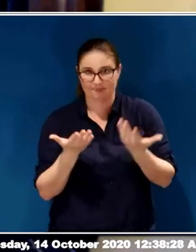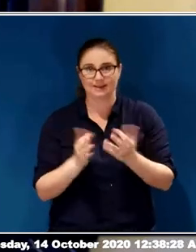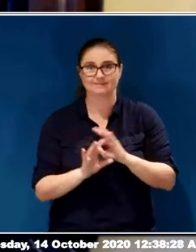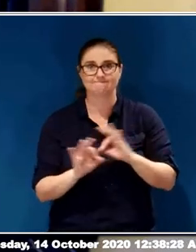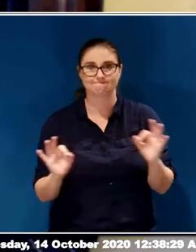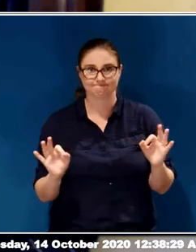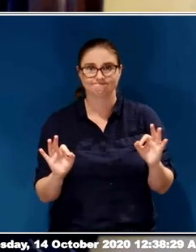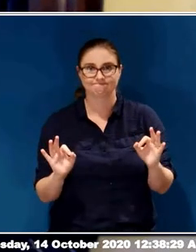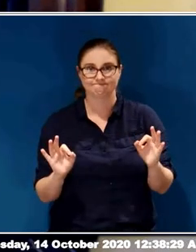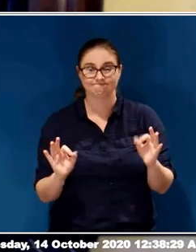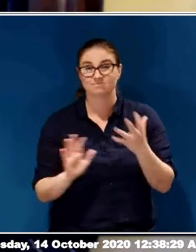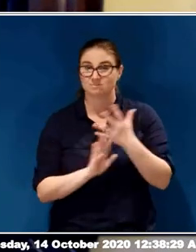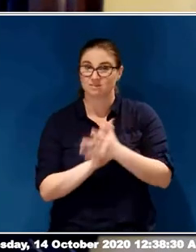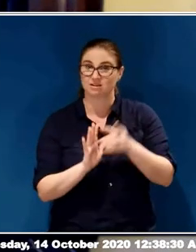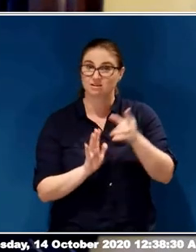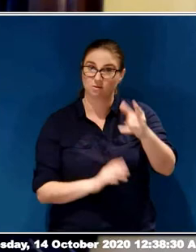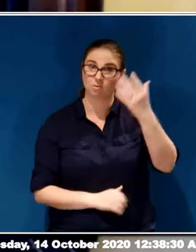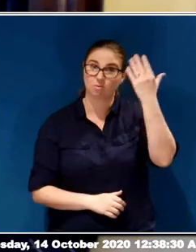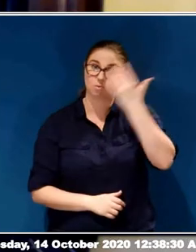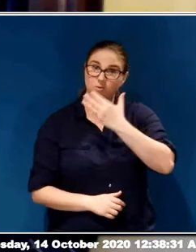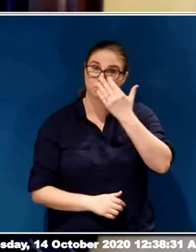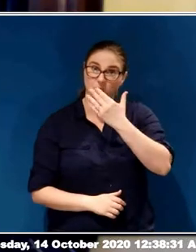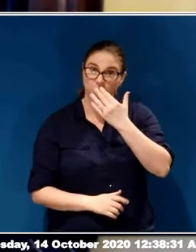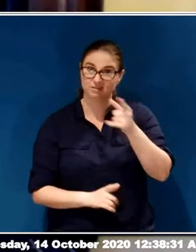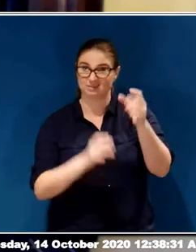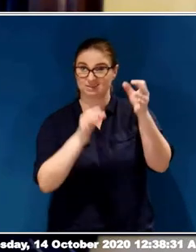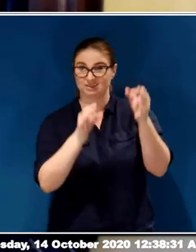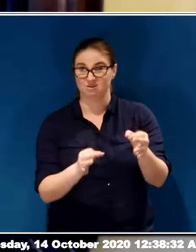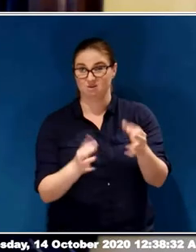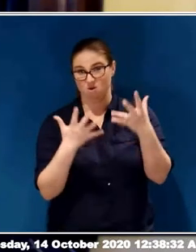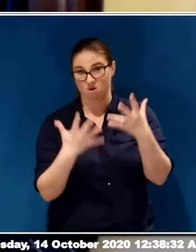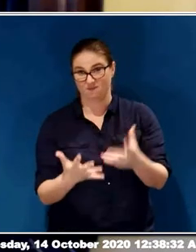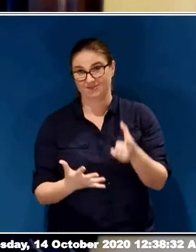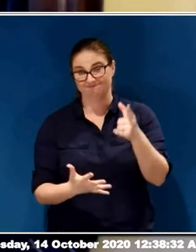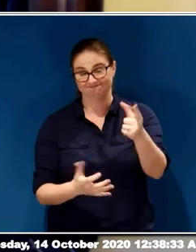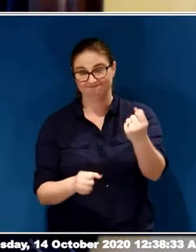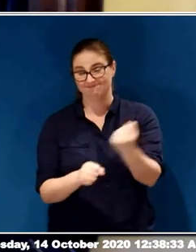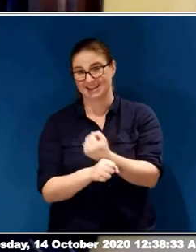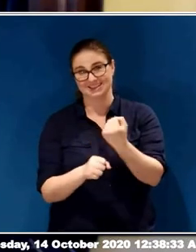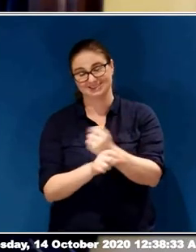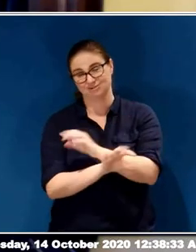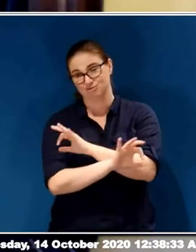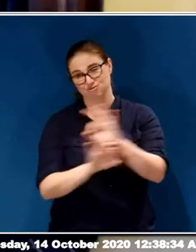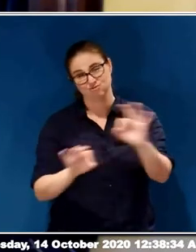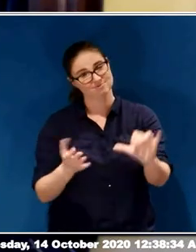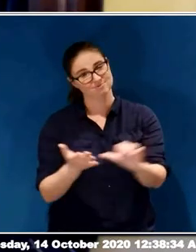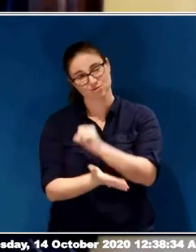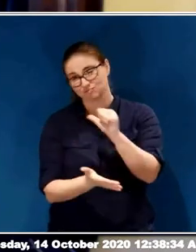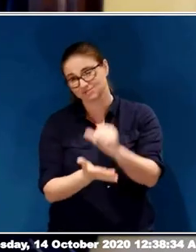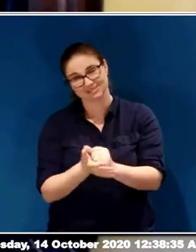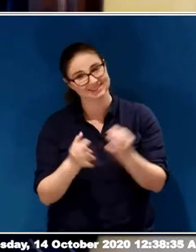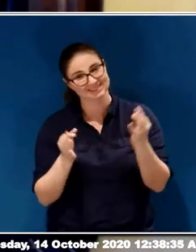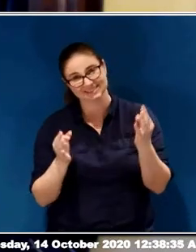and limited students' ability to learn and make progress at school with quite long-term outcomes.